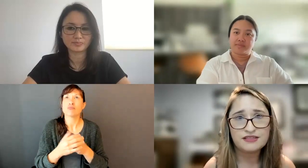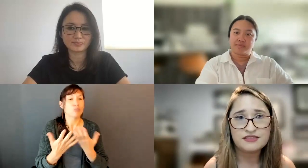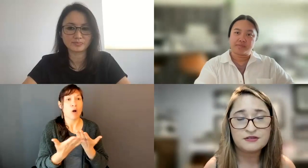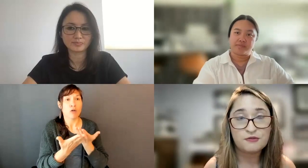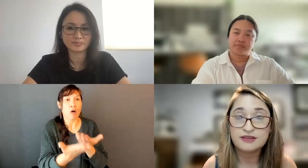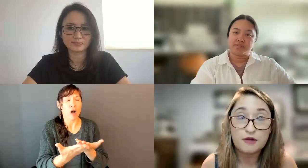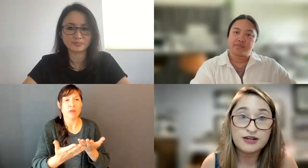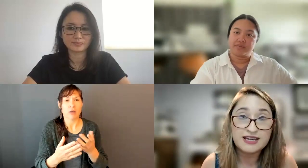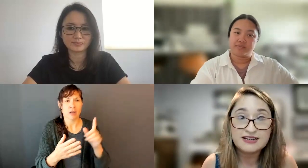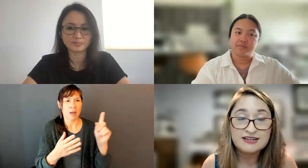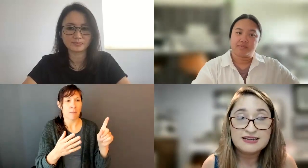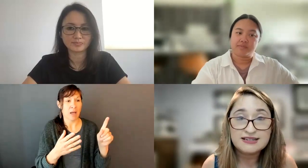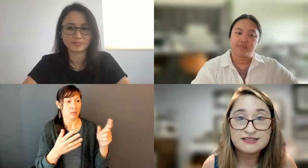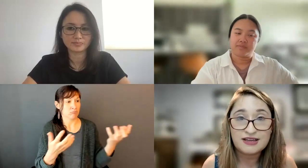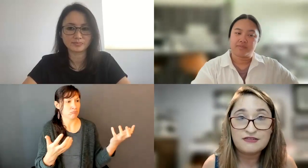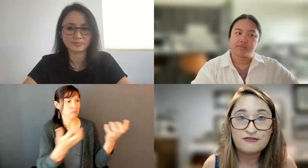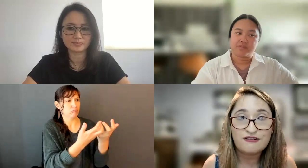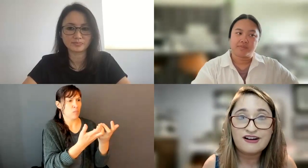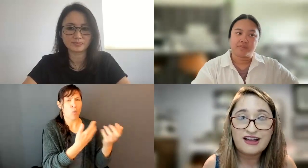with what the market is looking for